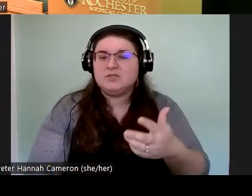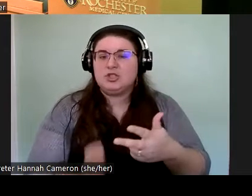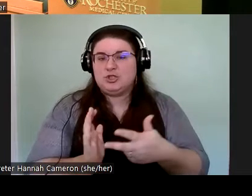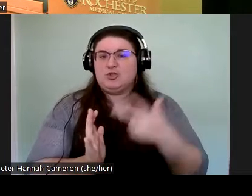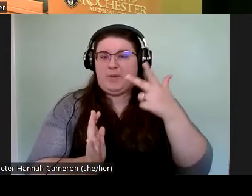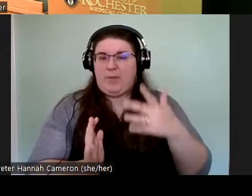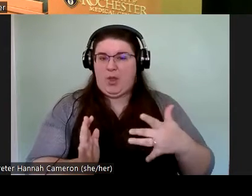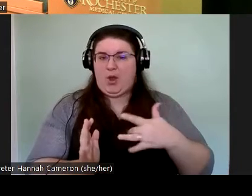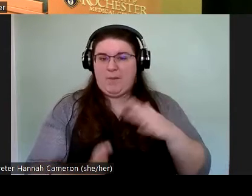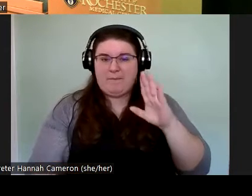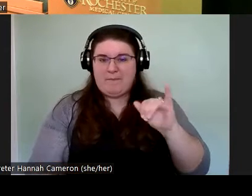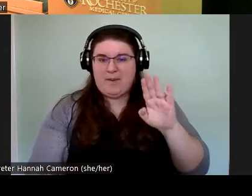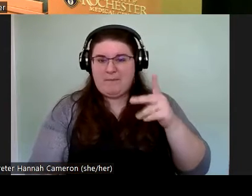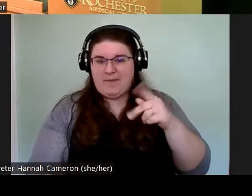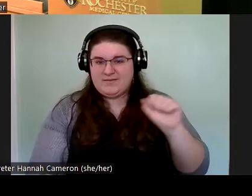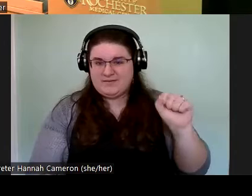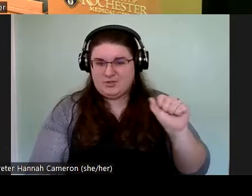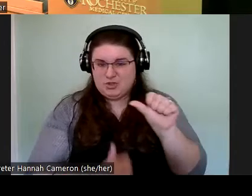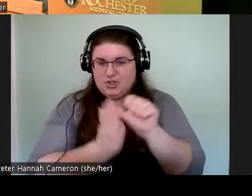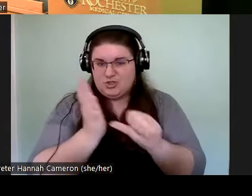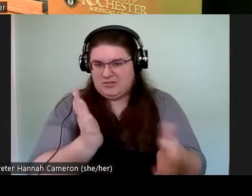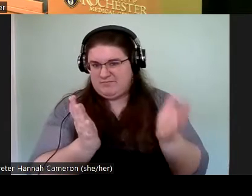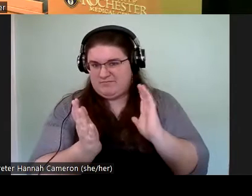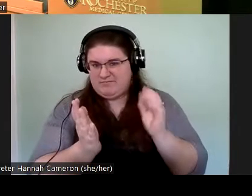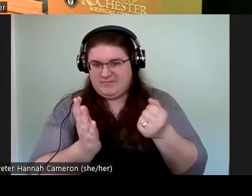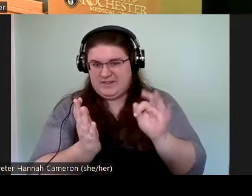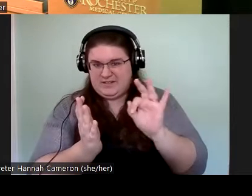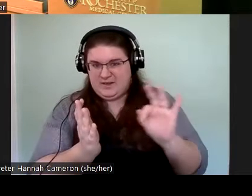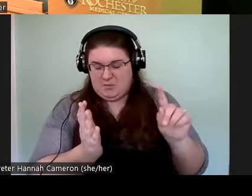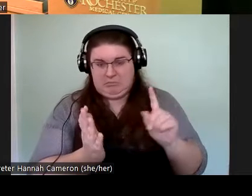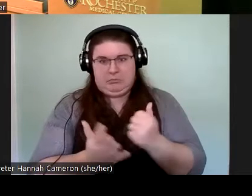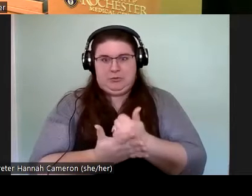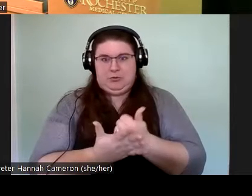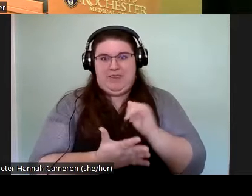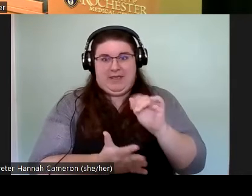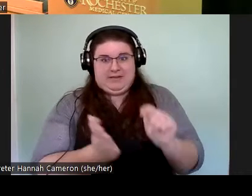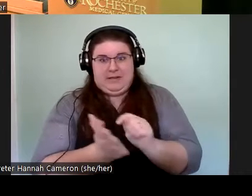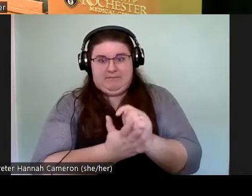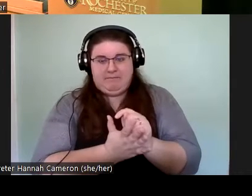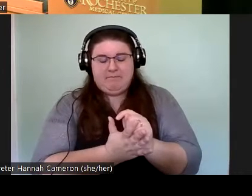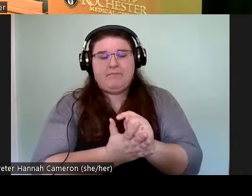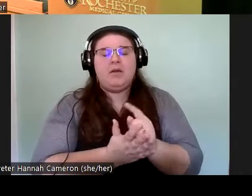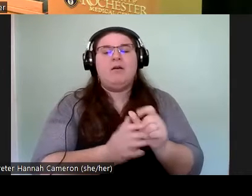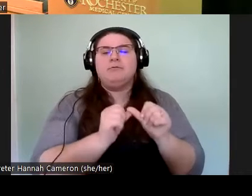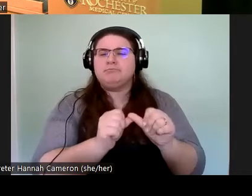actually still considered you know somewhat um new um but he actually lived to be 84 and the reason